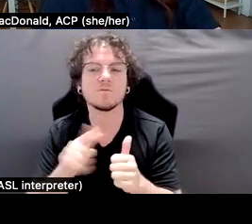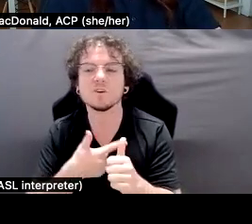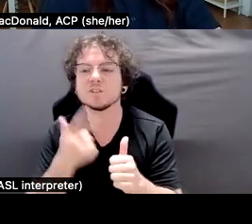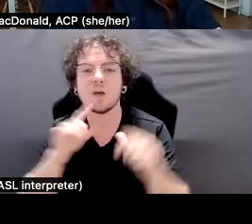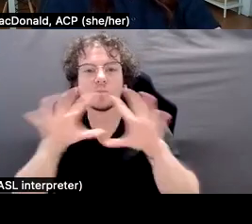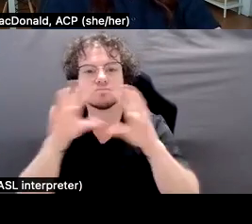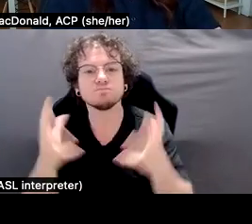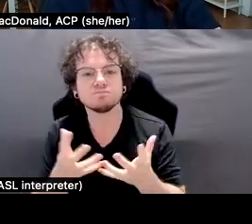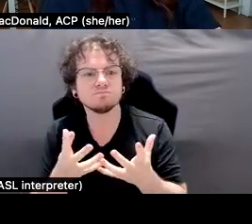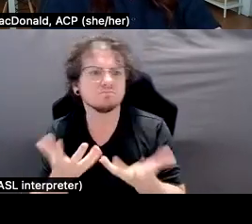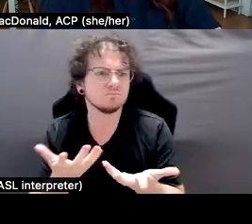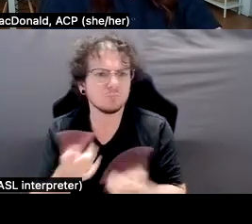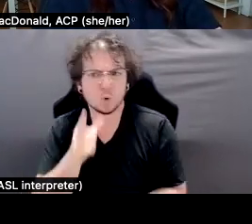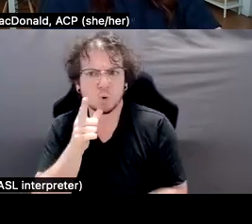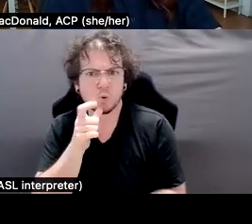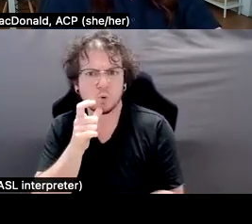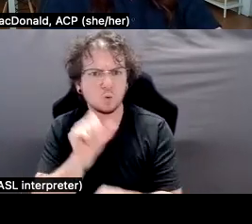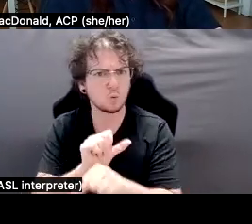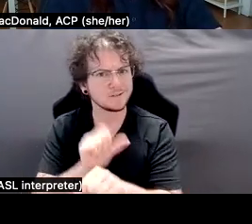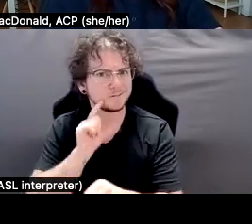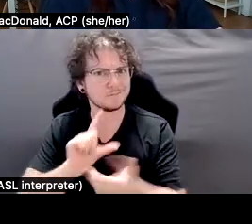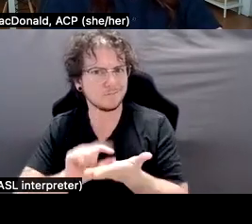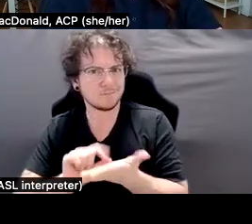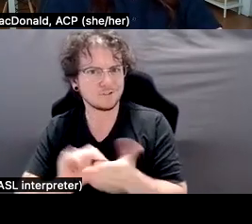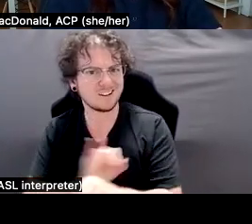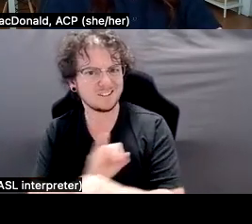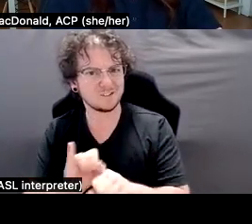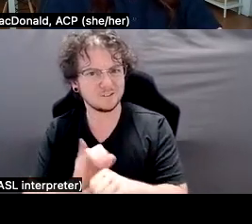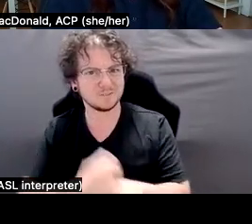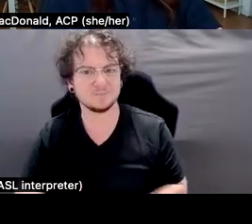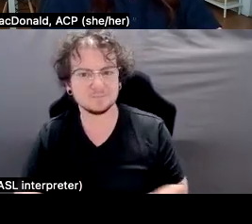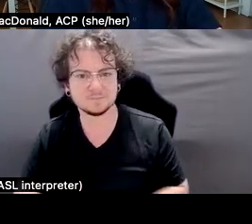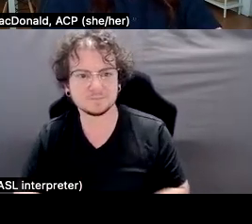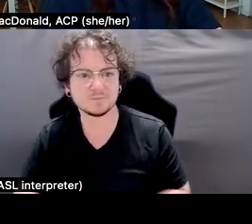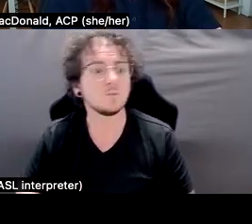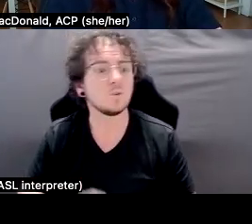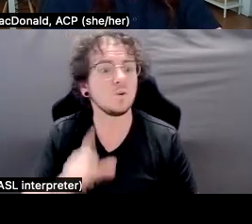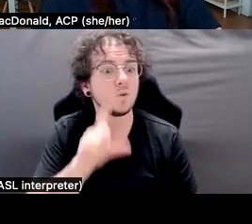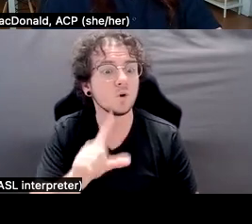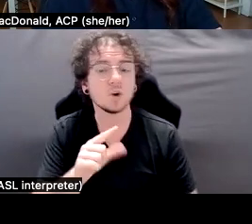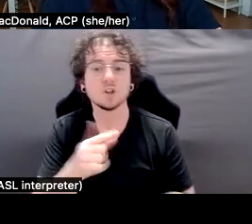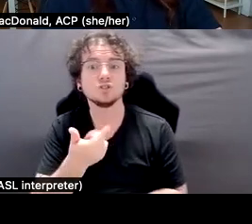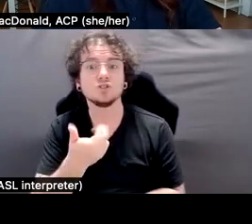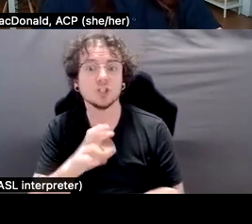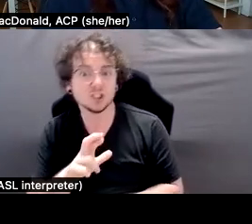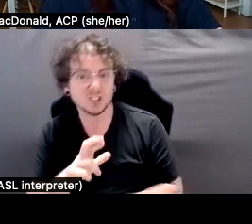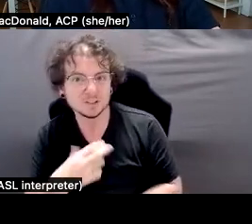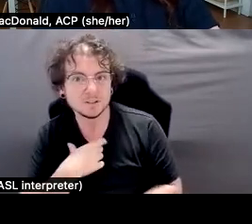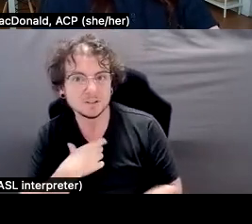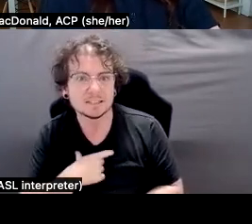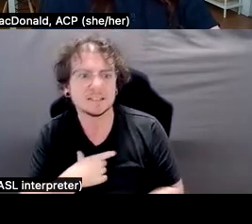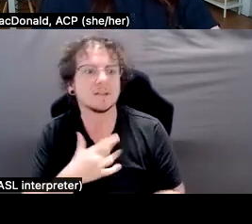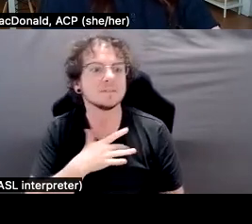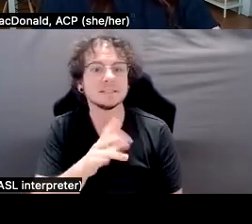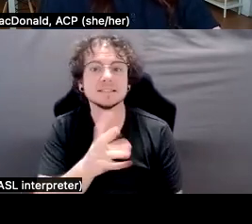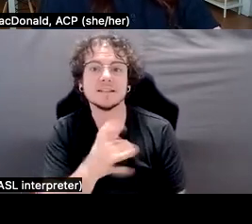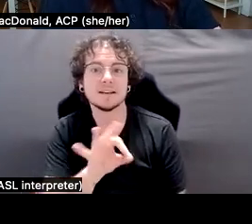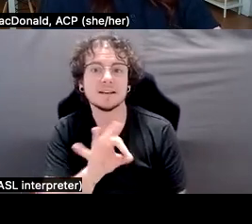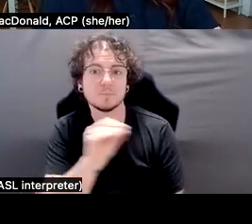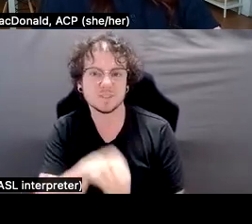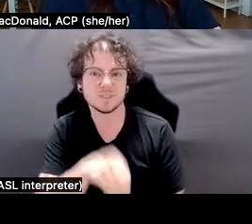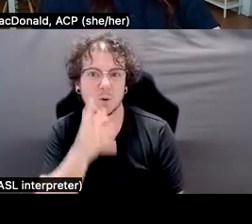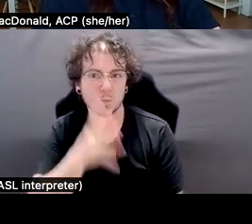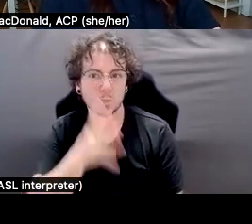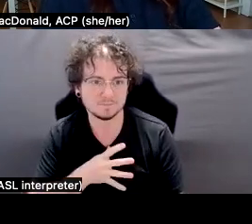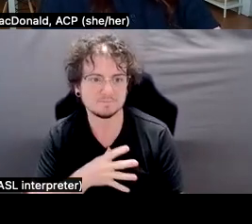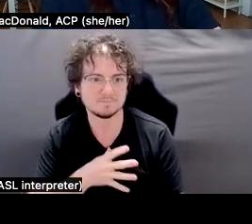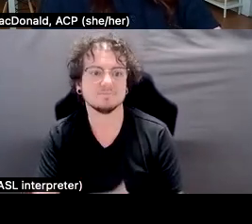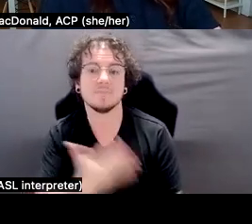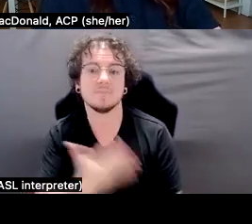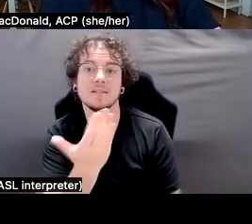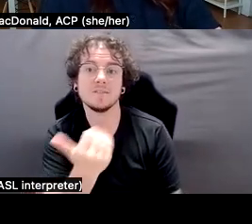makes up the publishing industry. So, for gender, we have 79% women, 15% men and 4% identifying